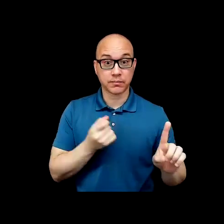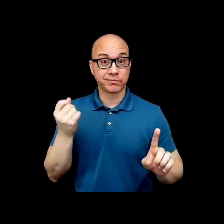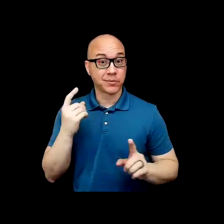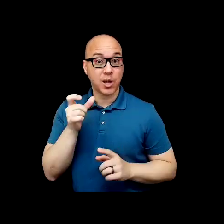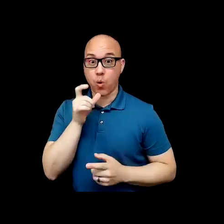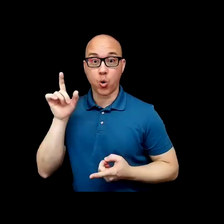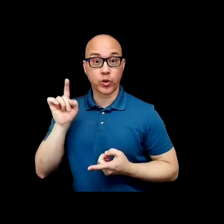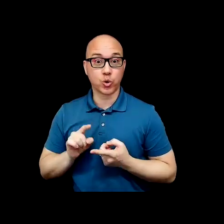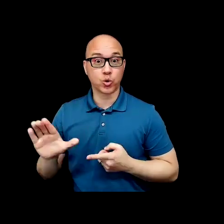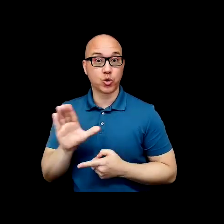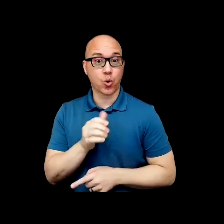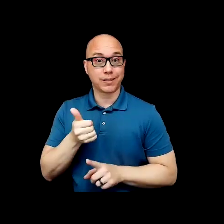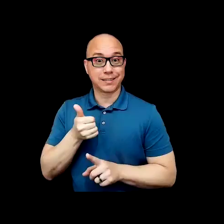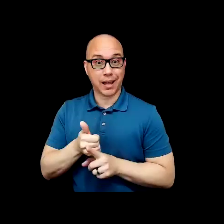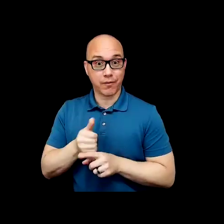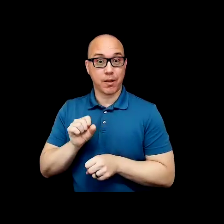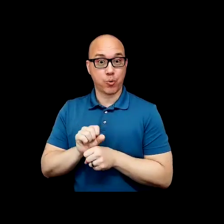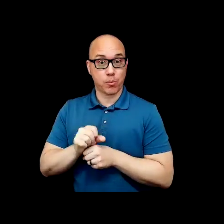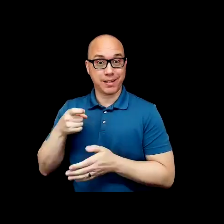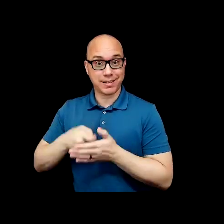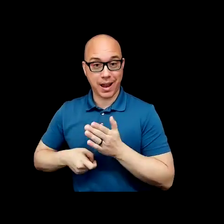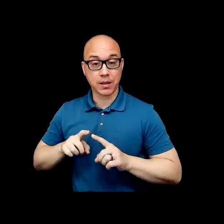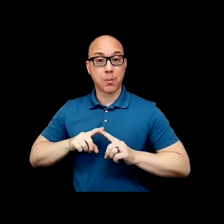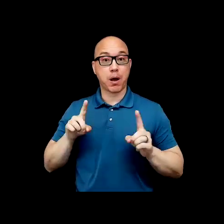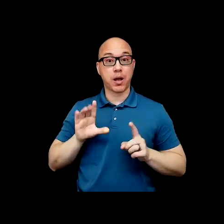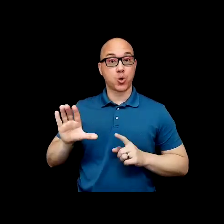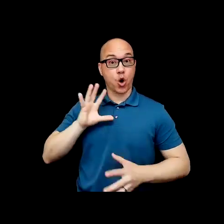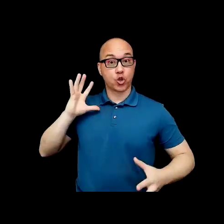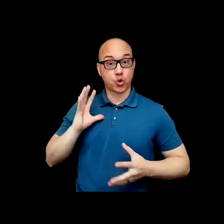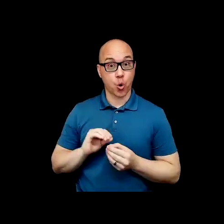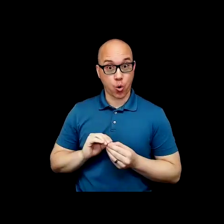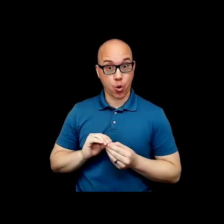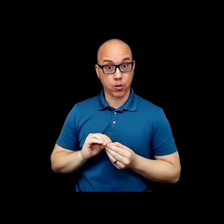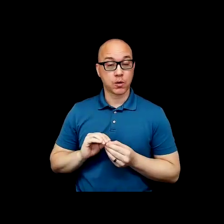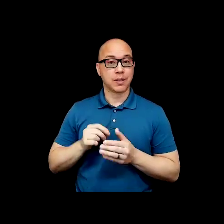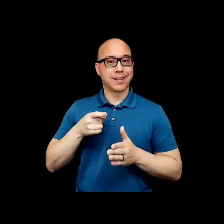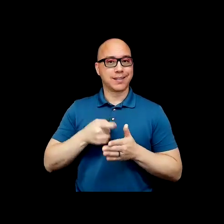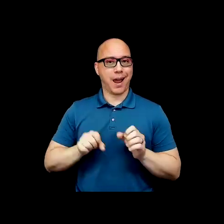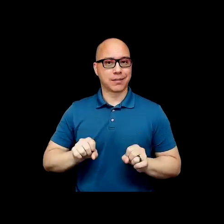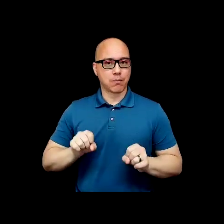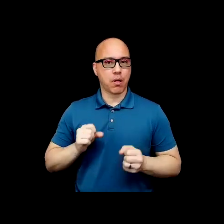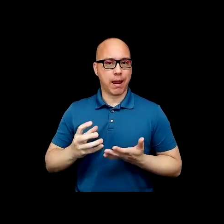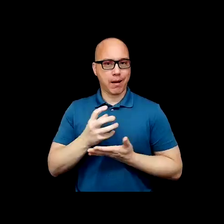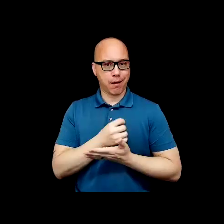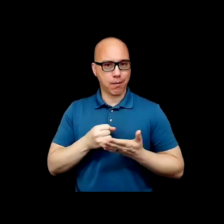but it will reduce your taxable income, so it may reduce the income tax portion that we have to pay,